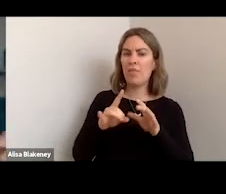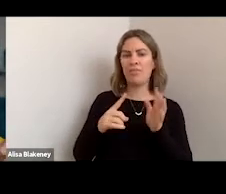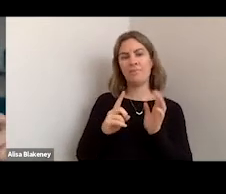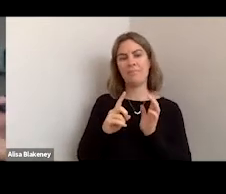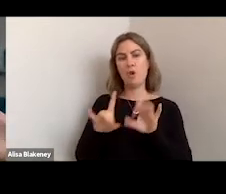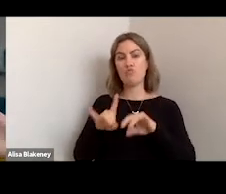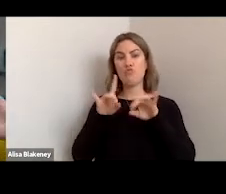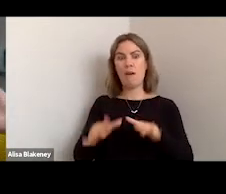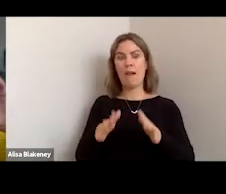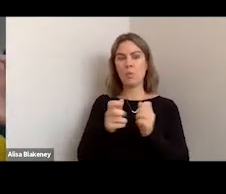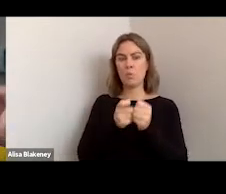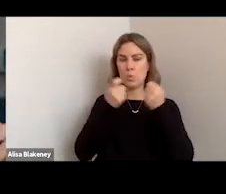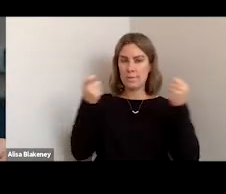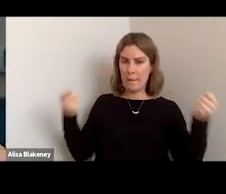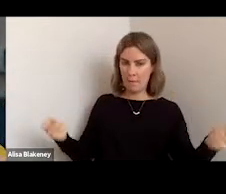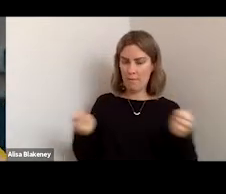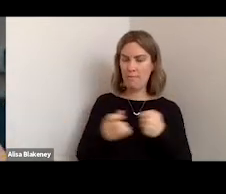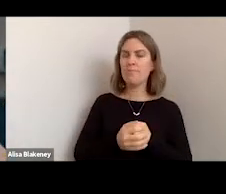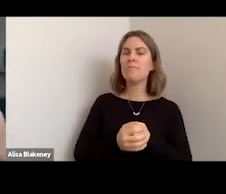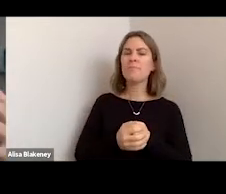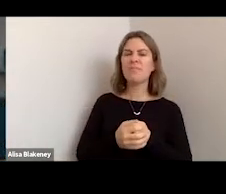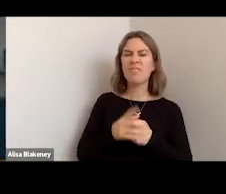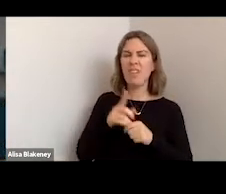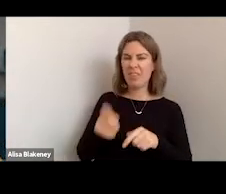Start with traditional media and build out from there, what pages do